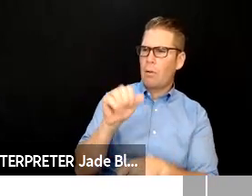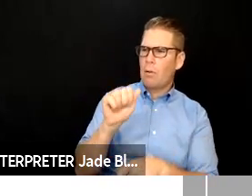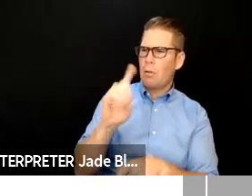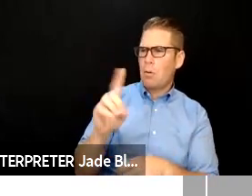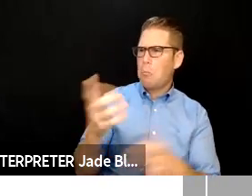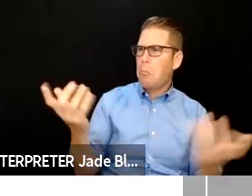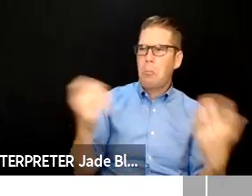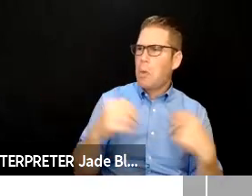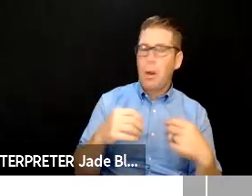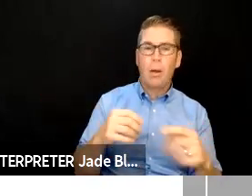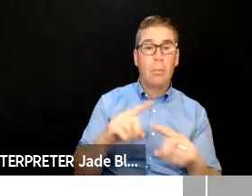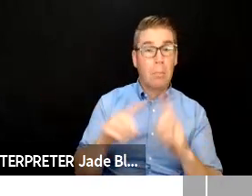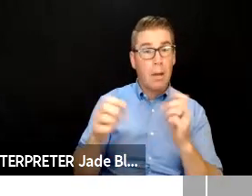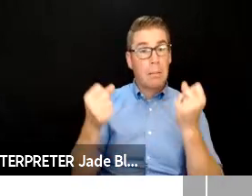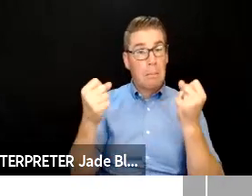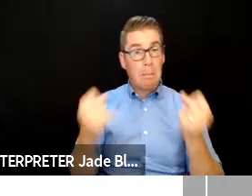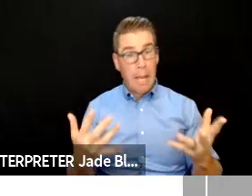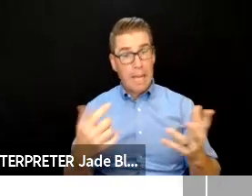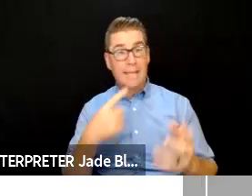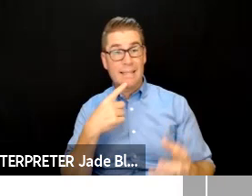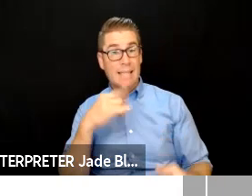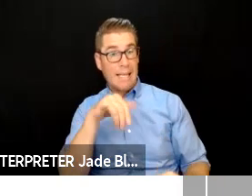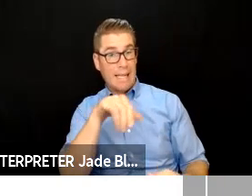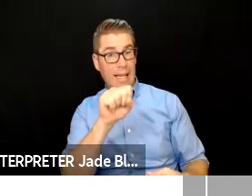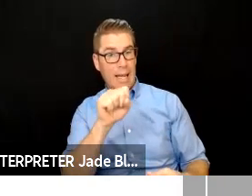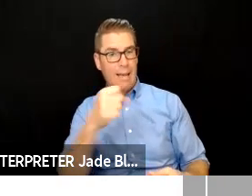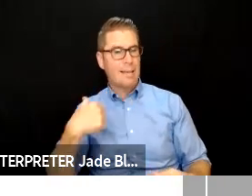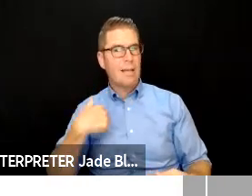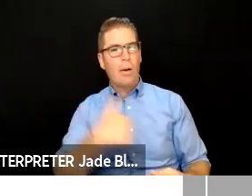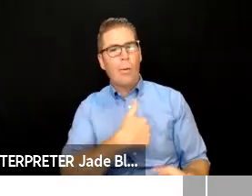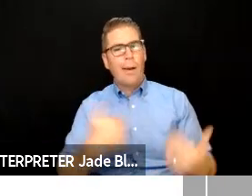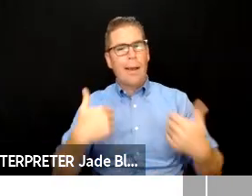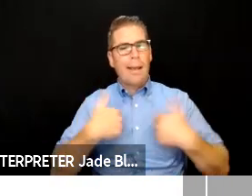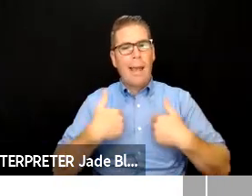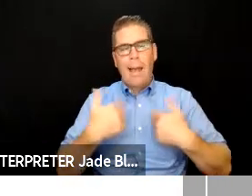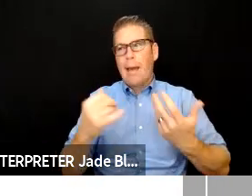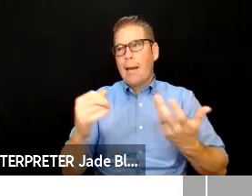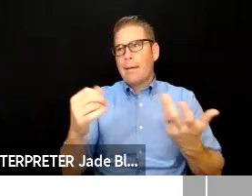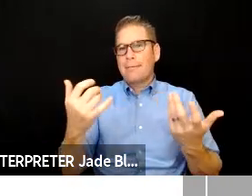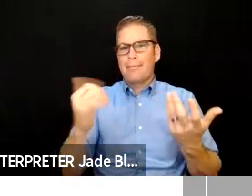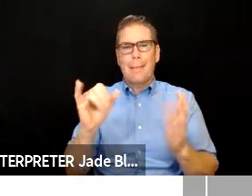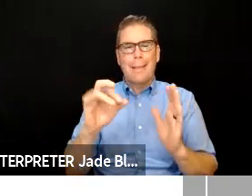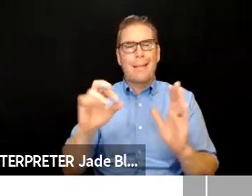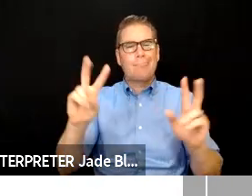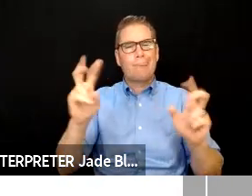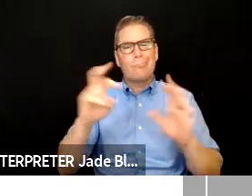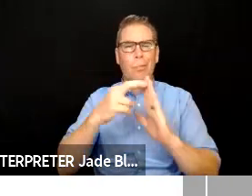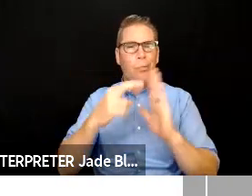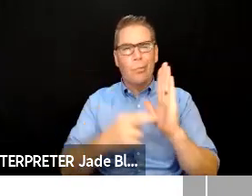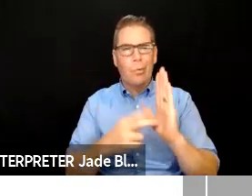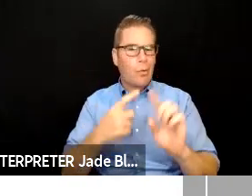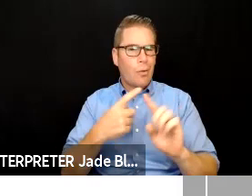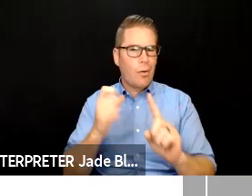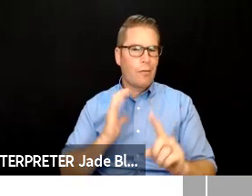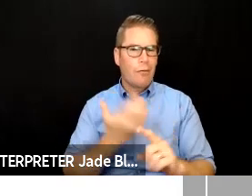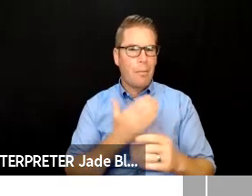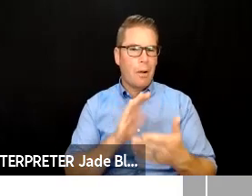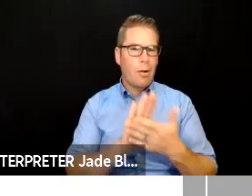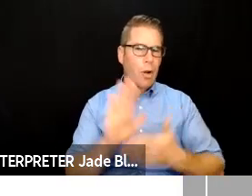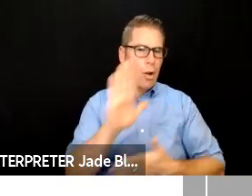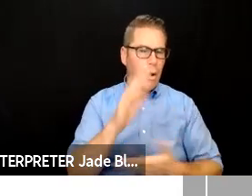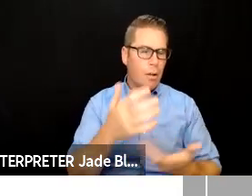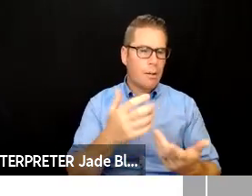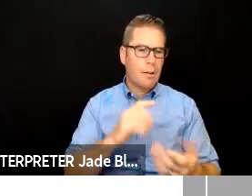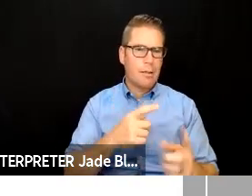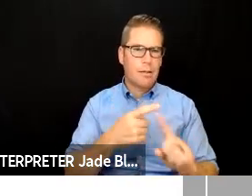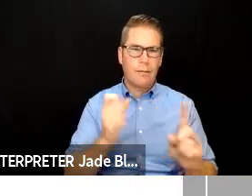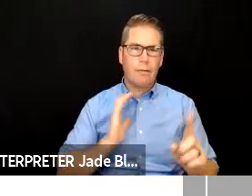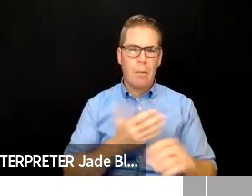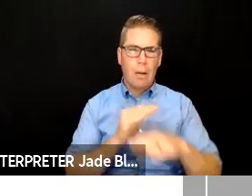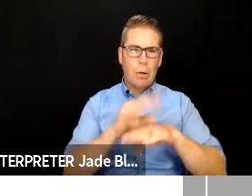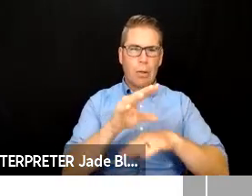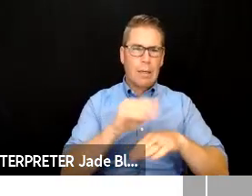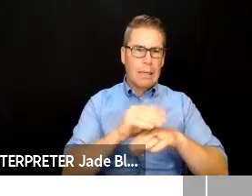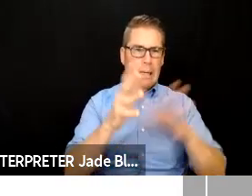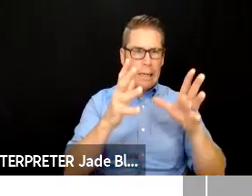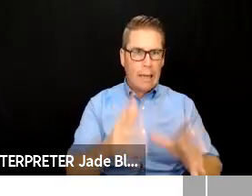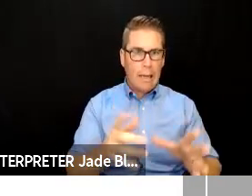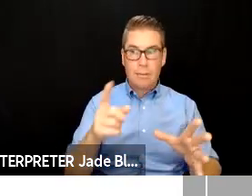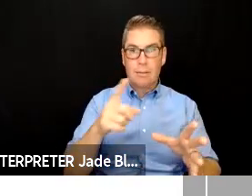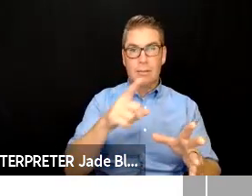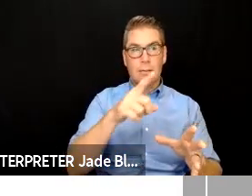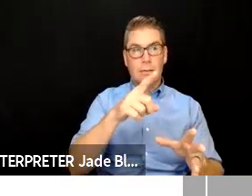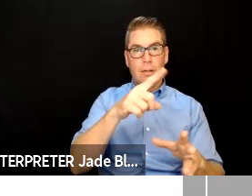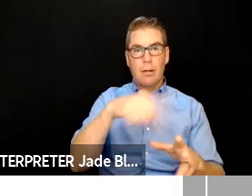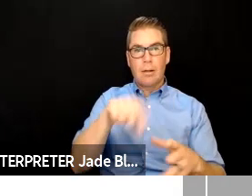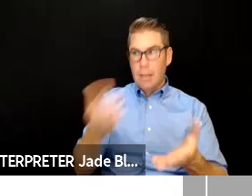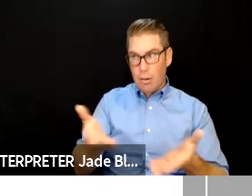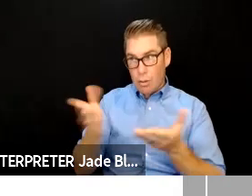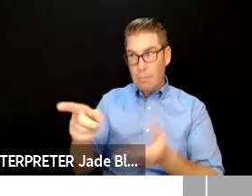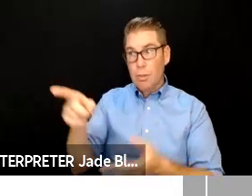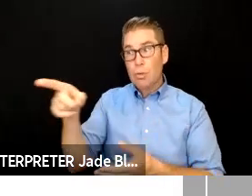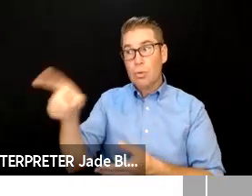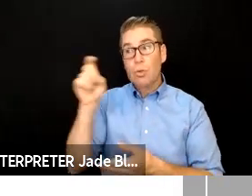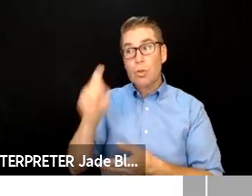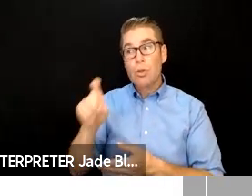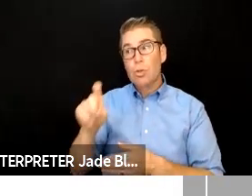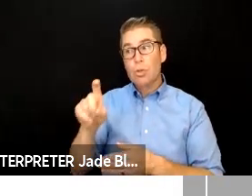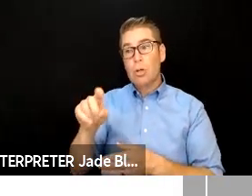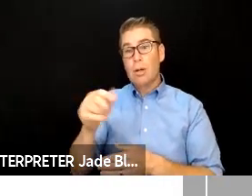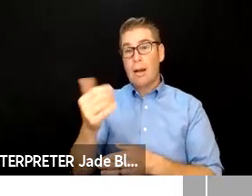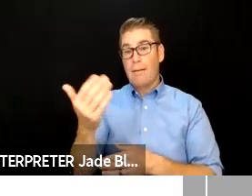Sally Potter: I guess it's a motto, or a push or a mandate coming from our counseling coming from our college to encourage students to take at least 15 units each semester because we know that if they take